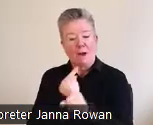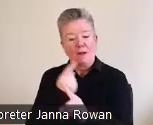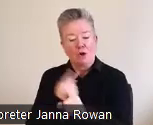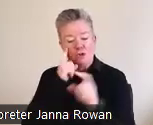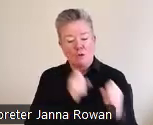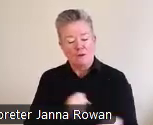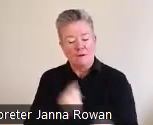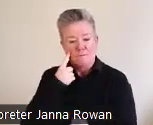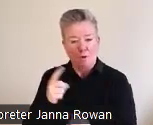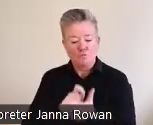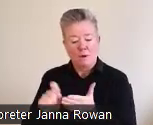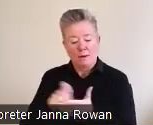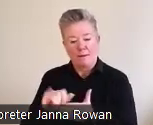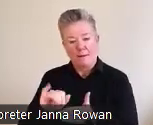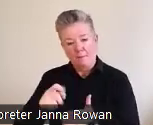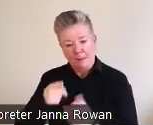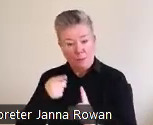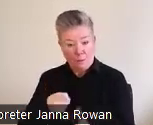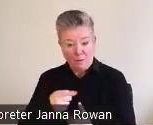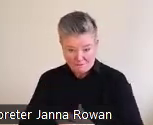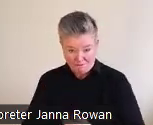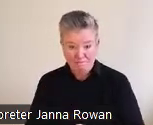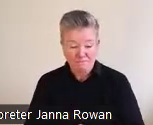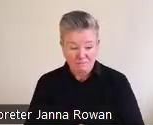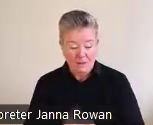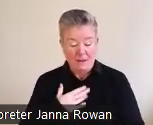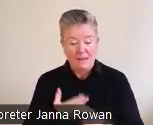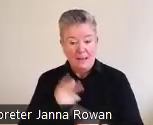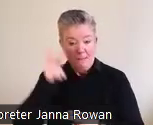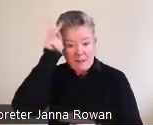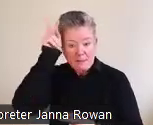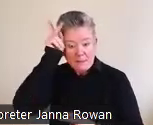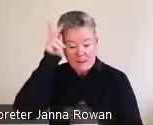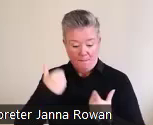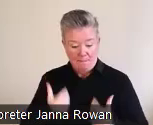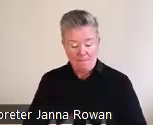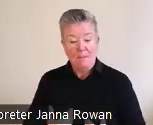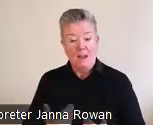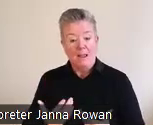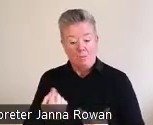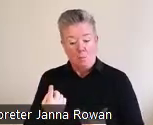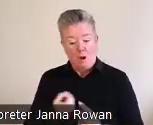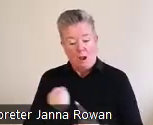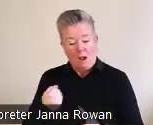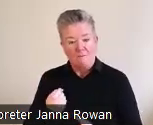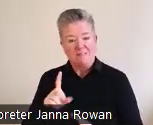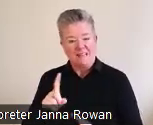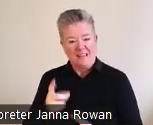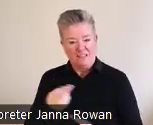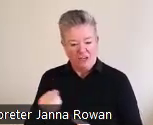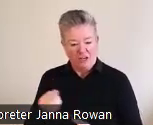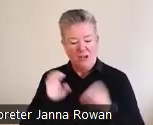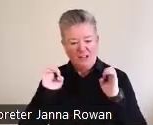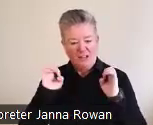for Writing IEP Goals." My name is Kelly Dunham, and I am one of the DHH education consultants